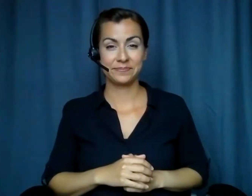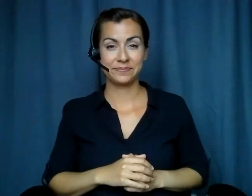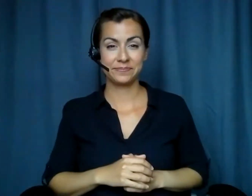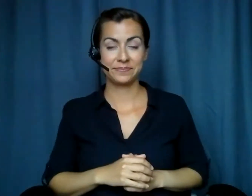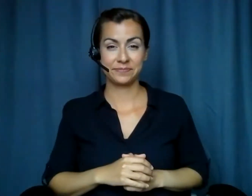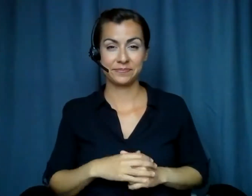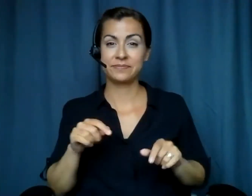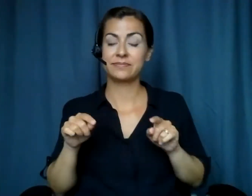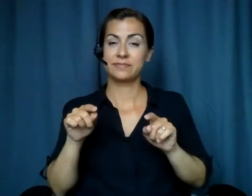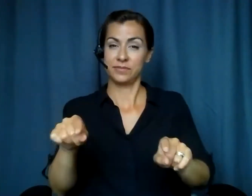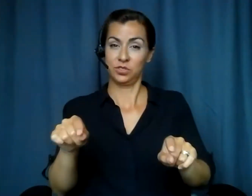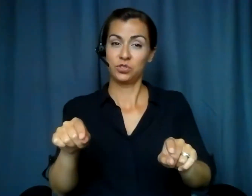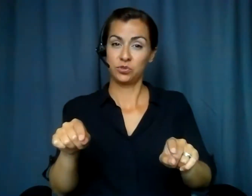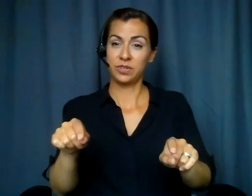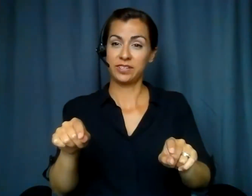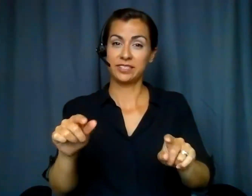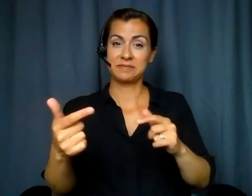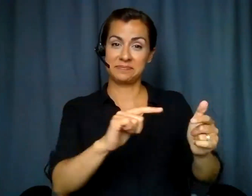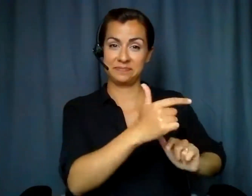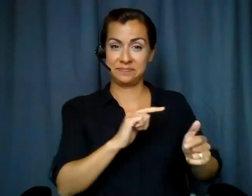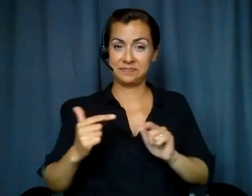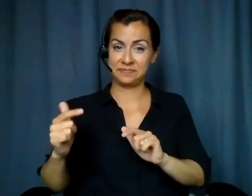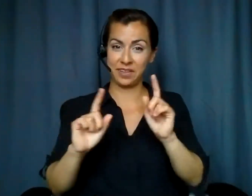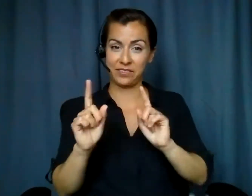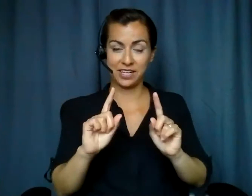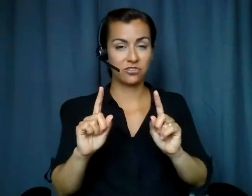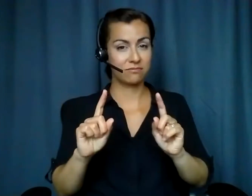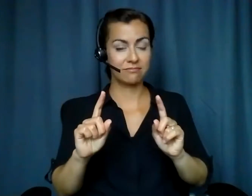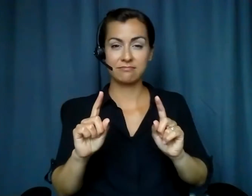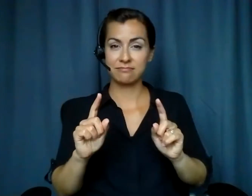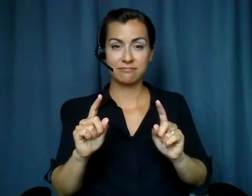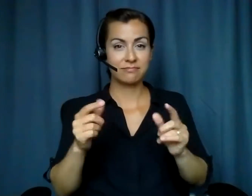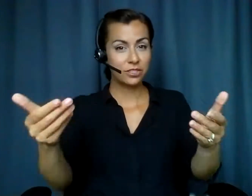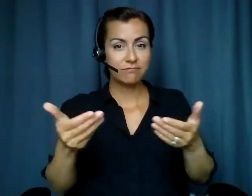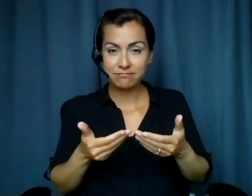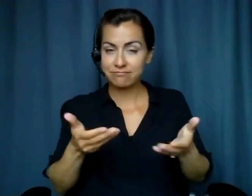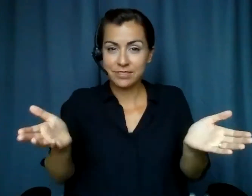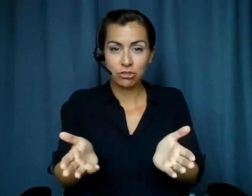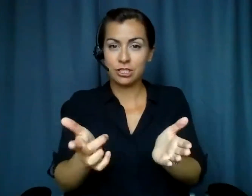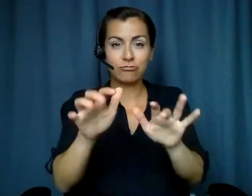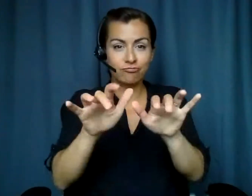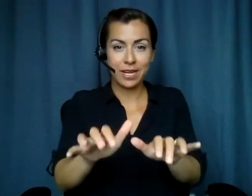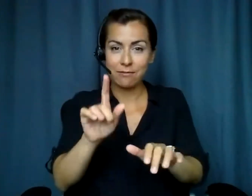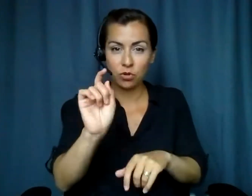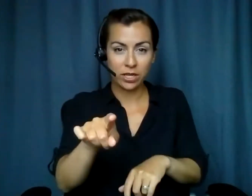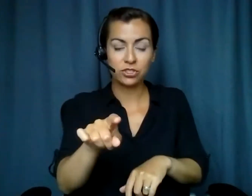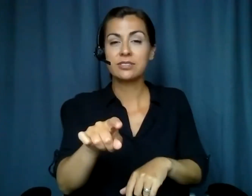can vote and what their rights are with regards to voting.